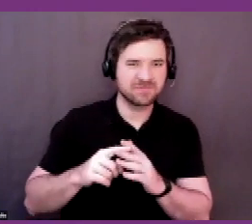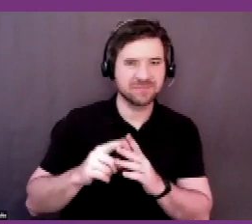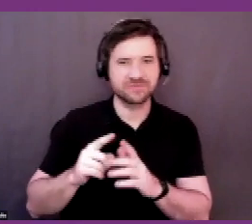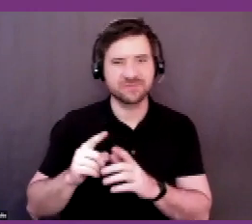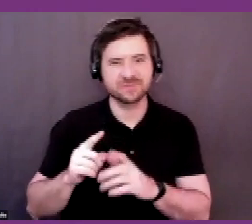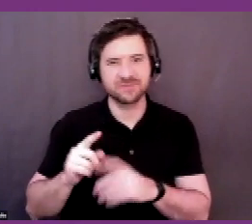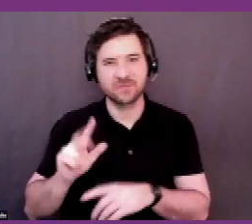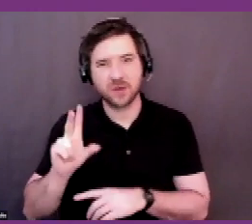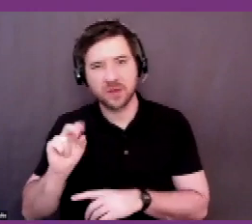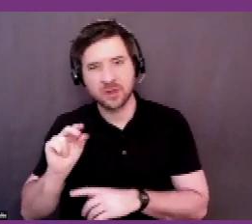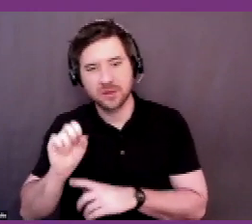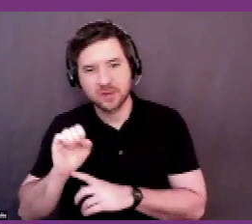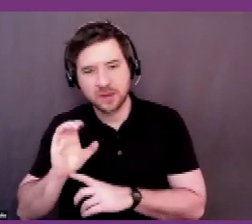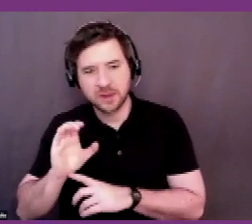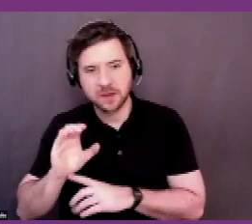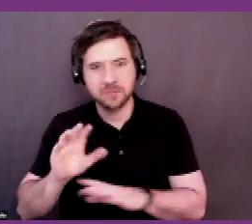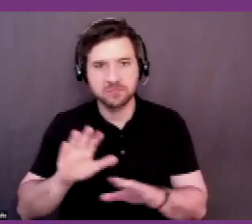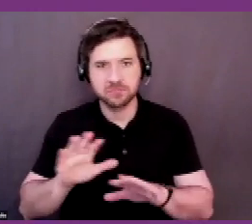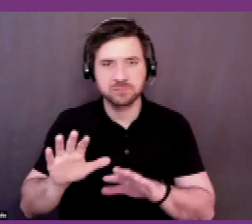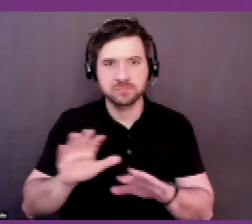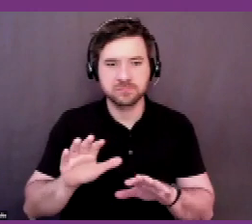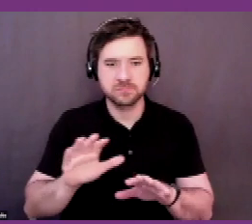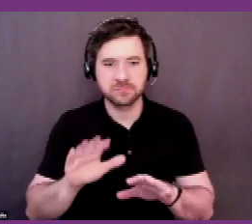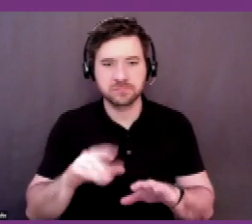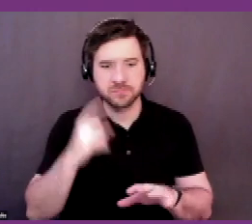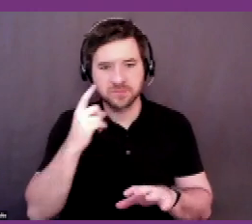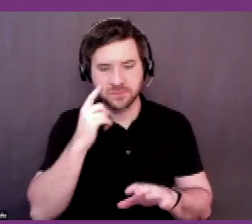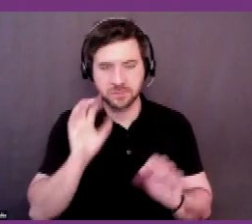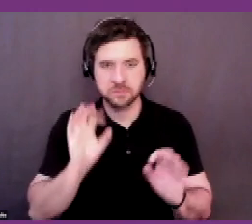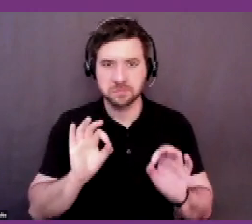I think we're still a